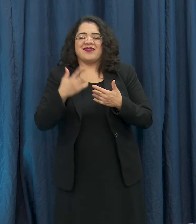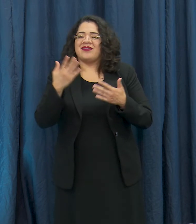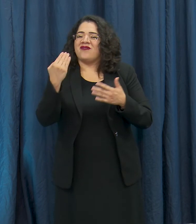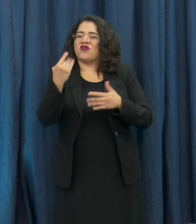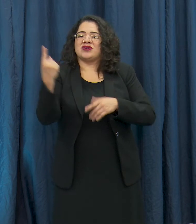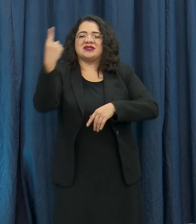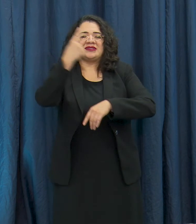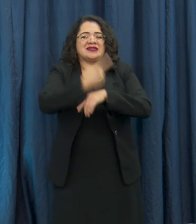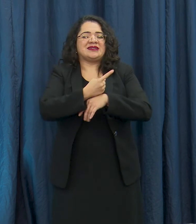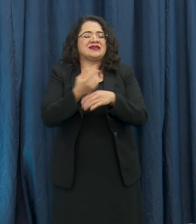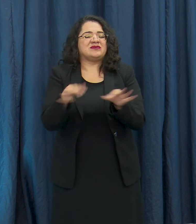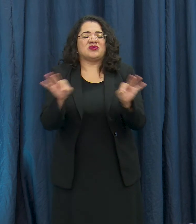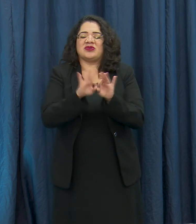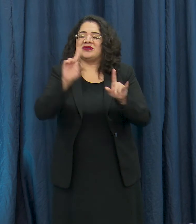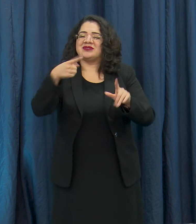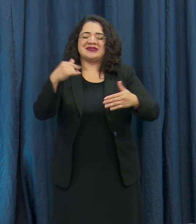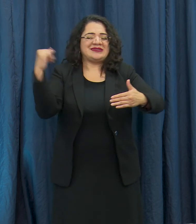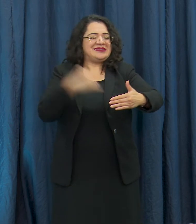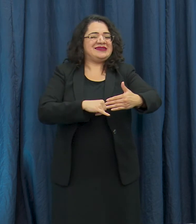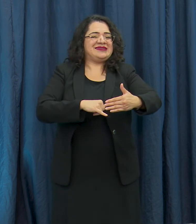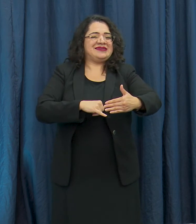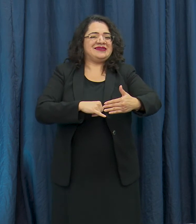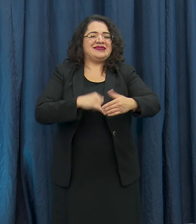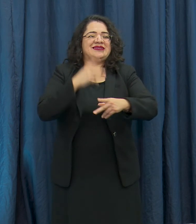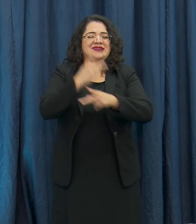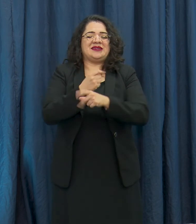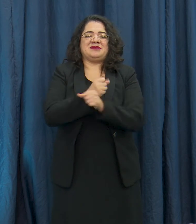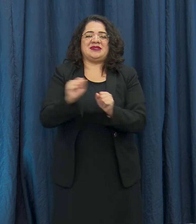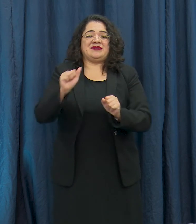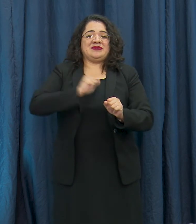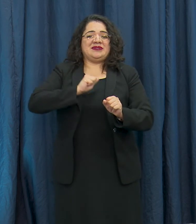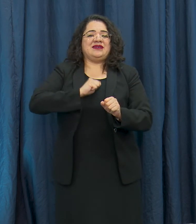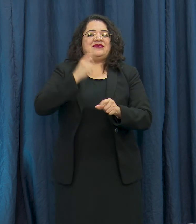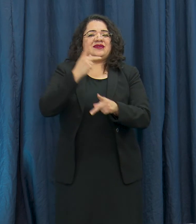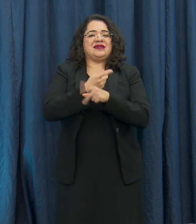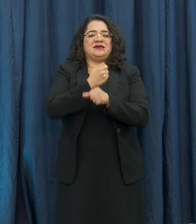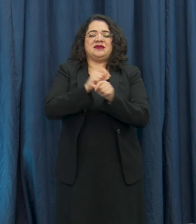estas a Mendes completa so estas Ordonez's a loose opera encontrar author